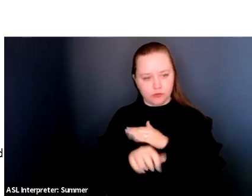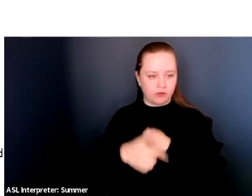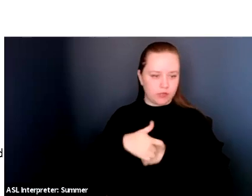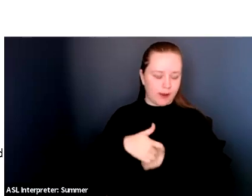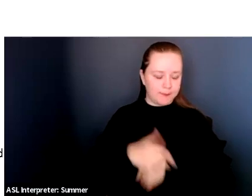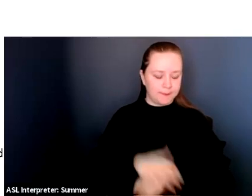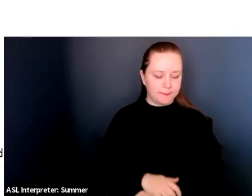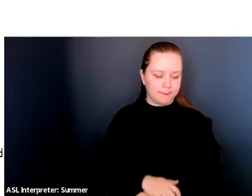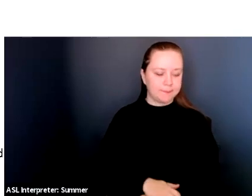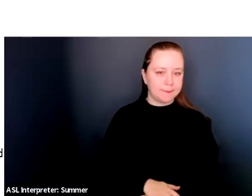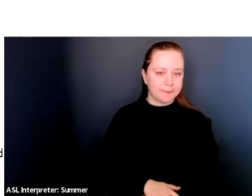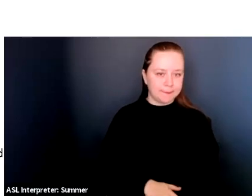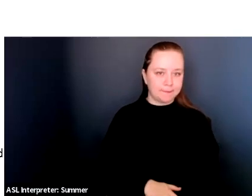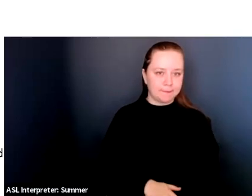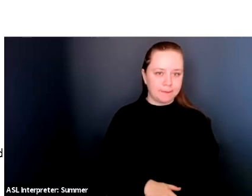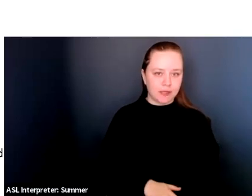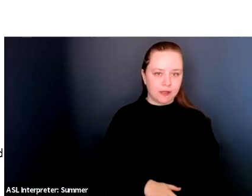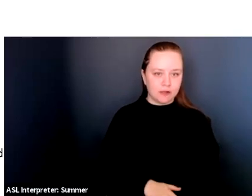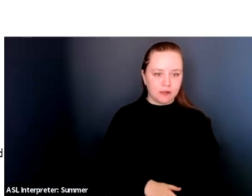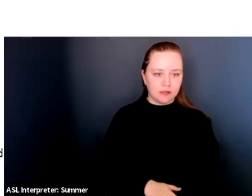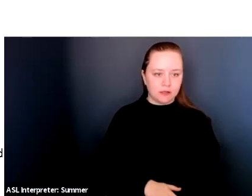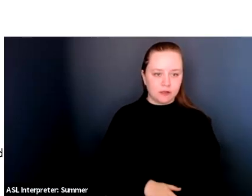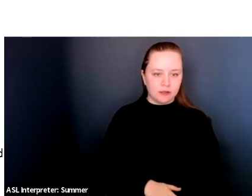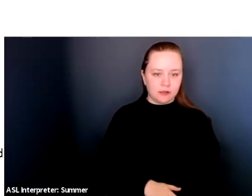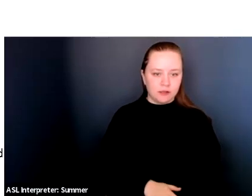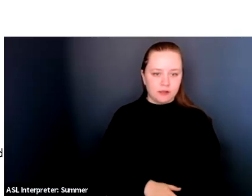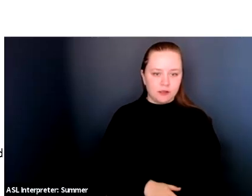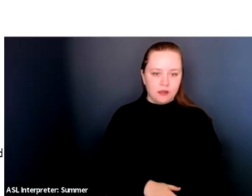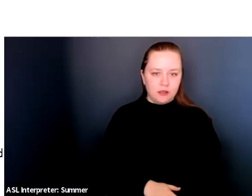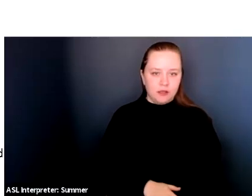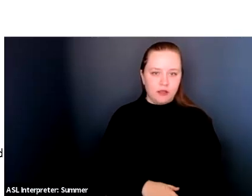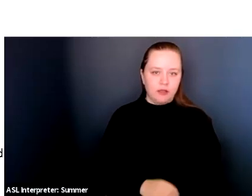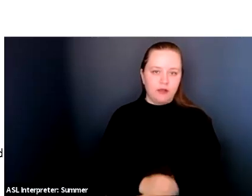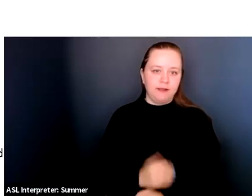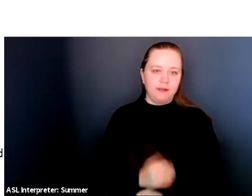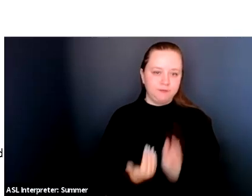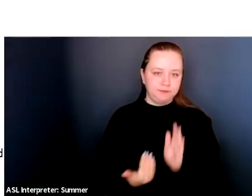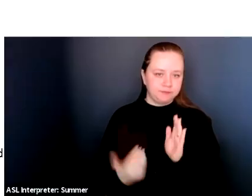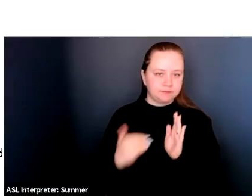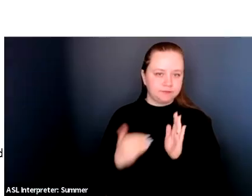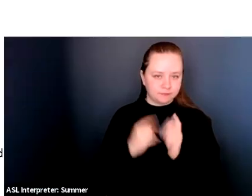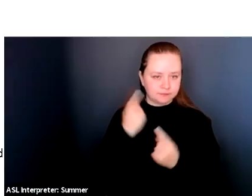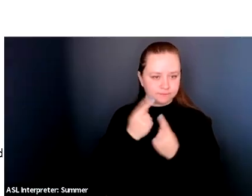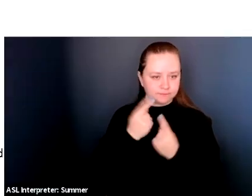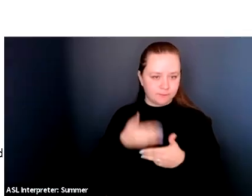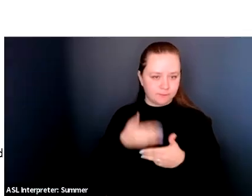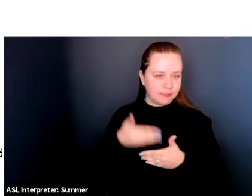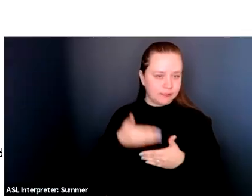Well, again, thinking through that next stage of a preconception visit, which is the physical exam,